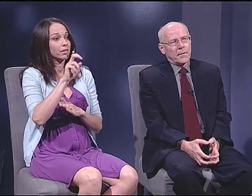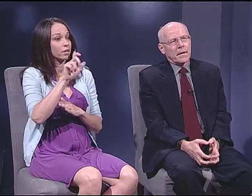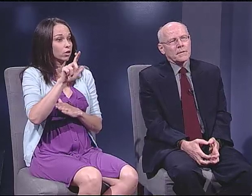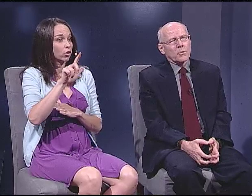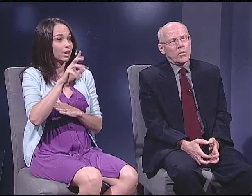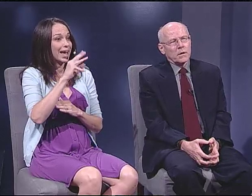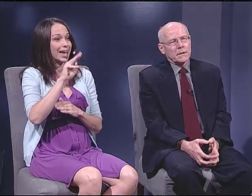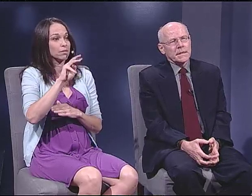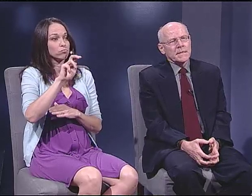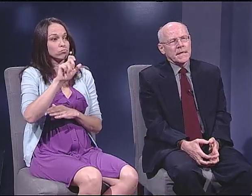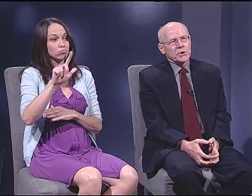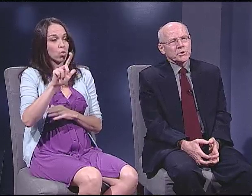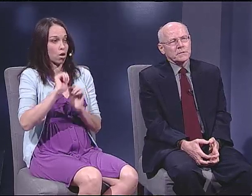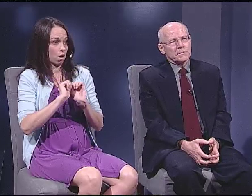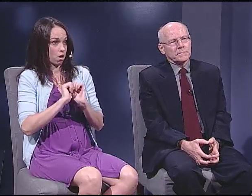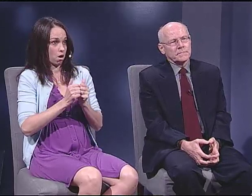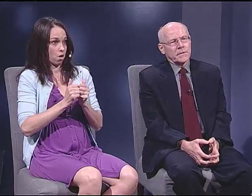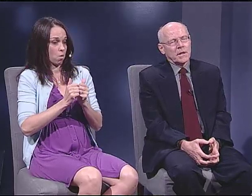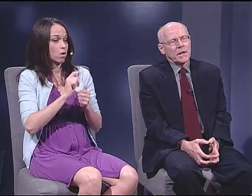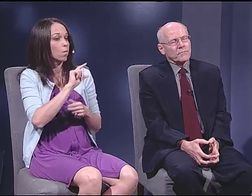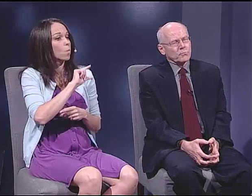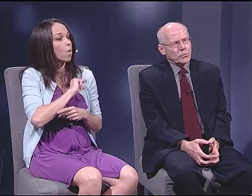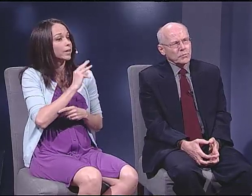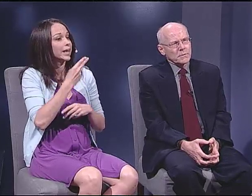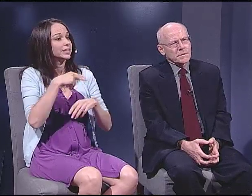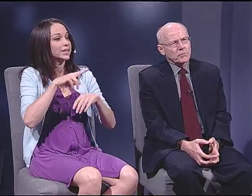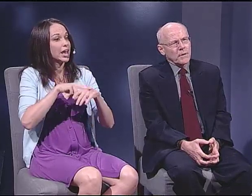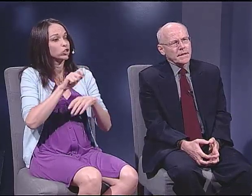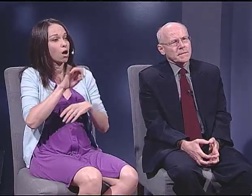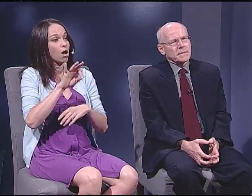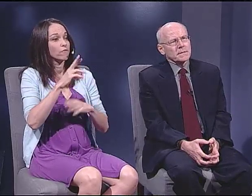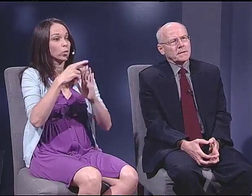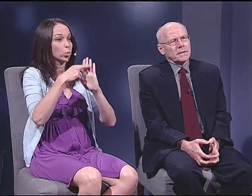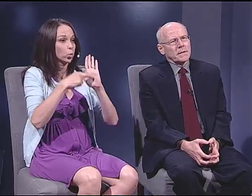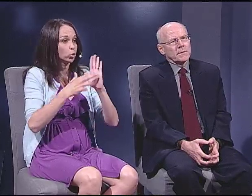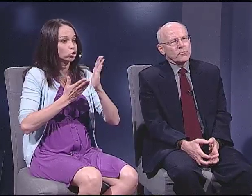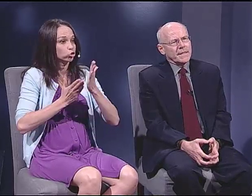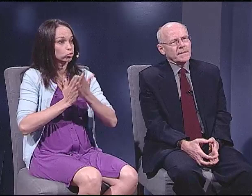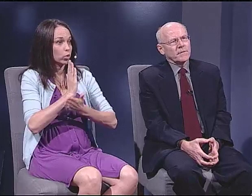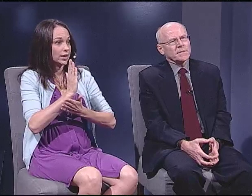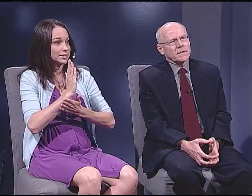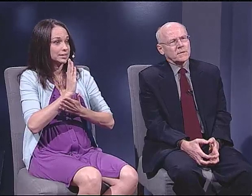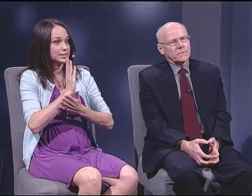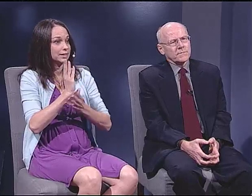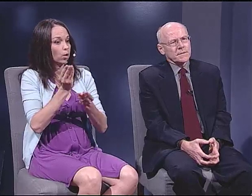by the quality and nature of the rules, the rights that we give ourselves,